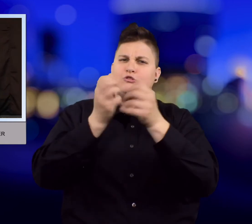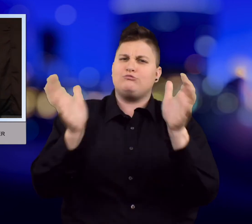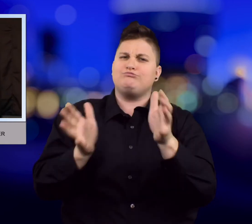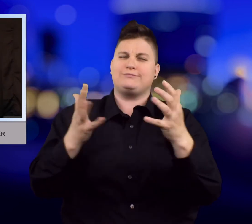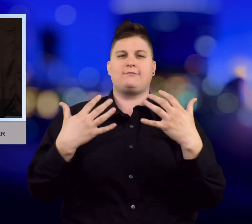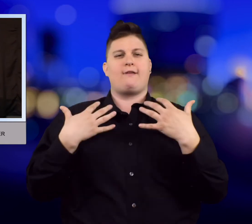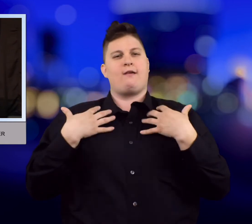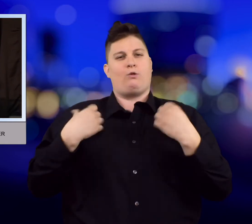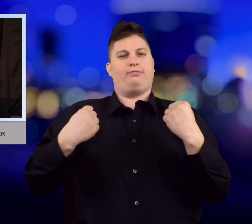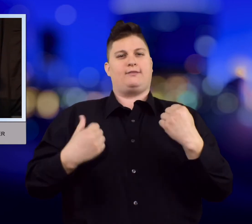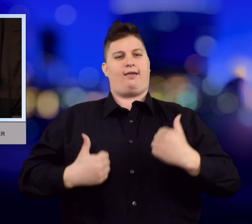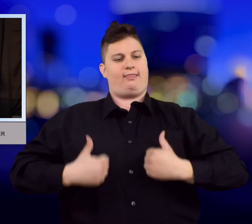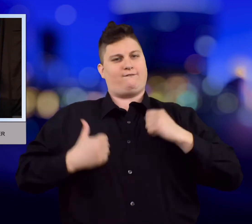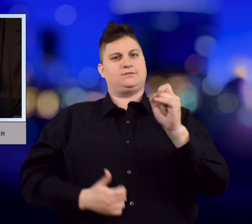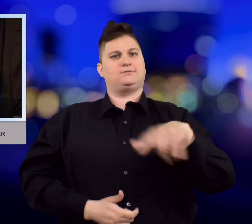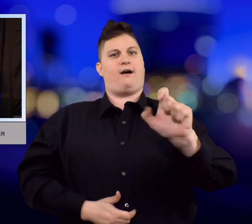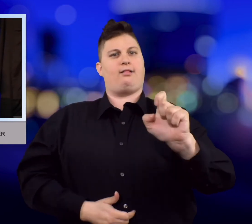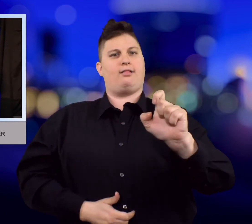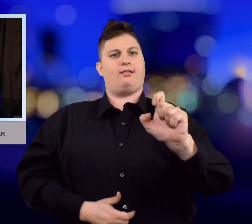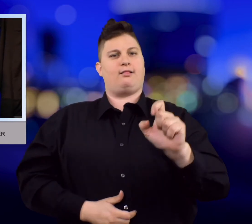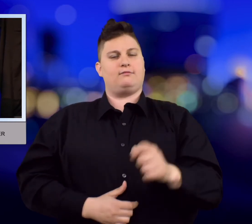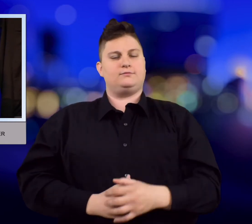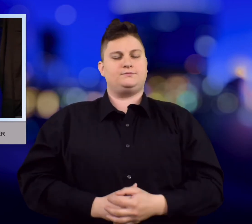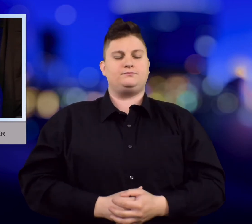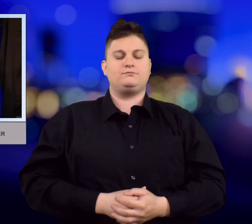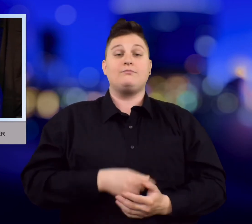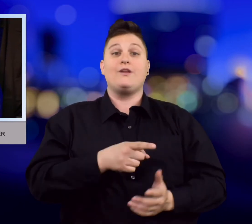promotes healthy living.